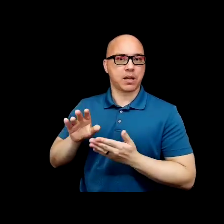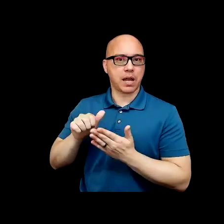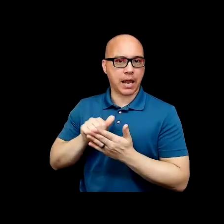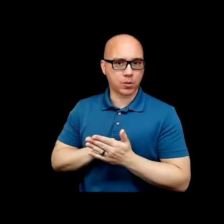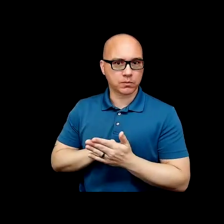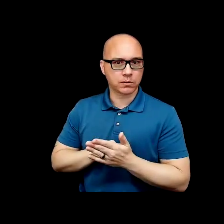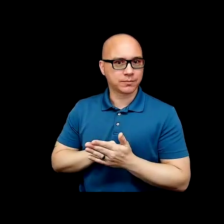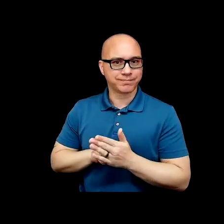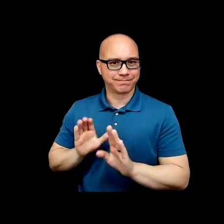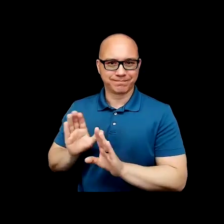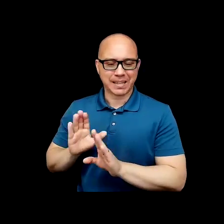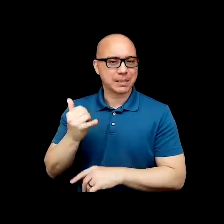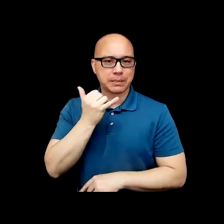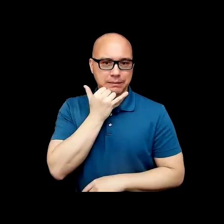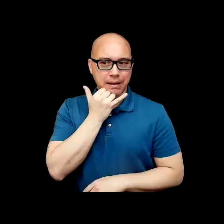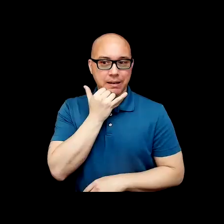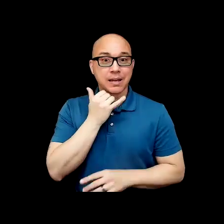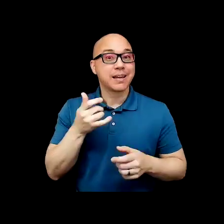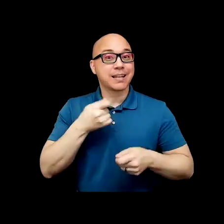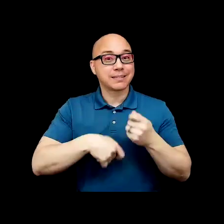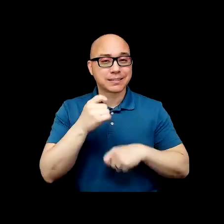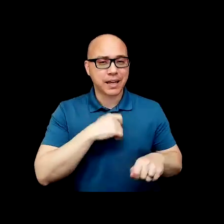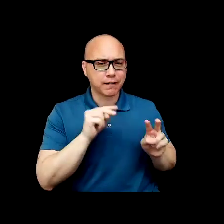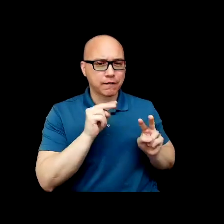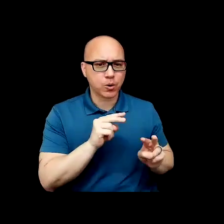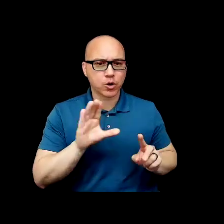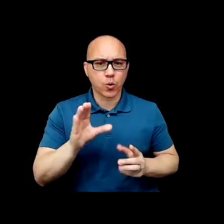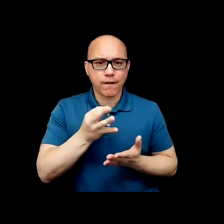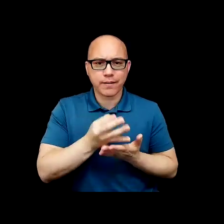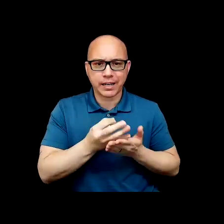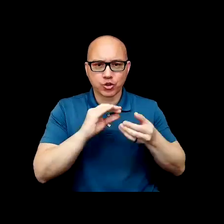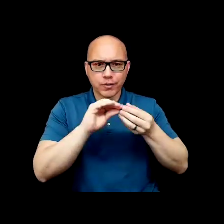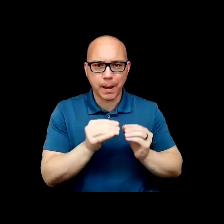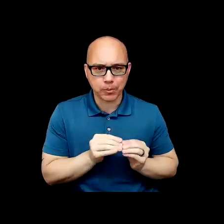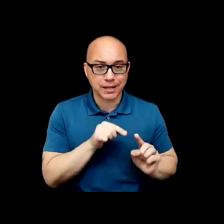financials are actually telling you. So, I am hoping you will get a better